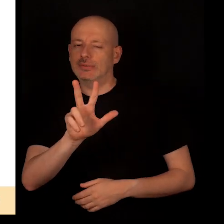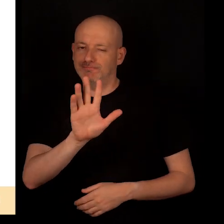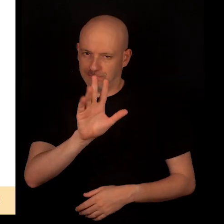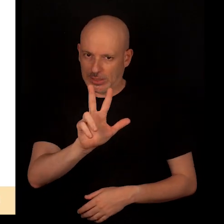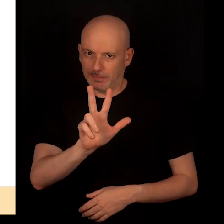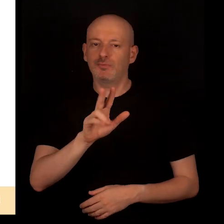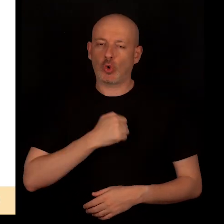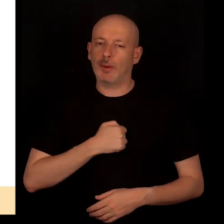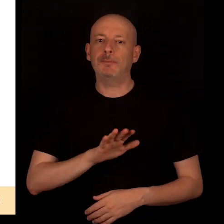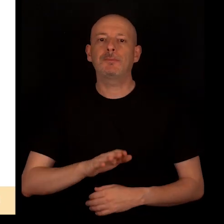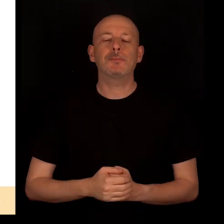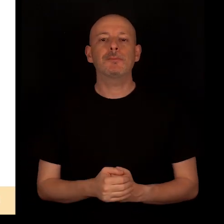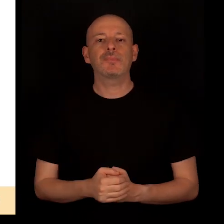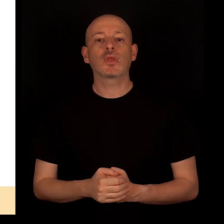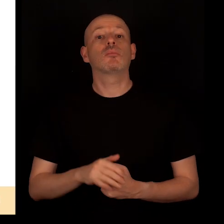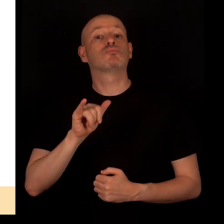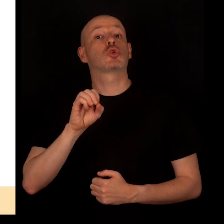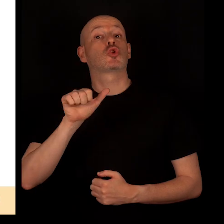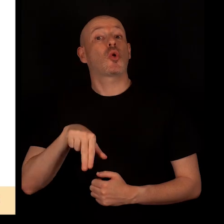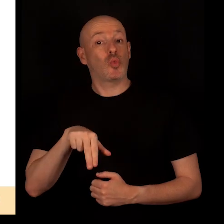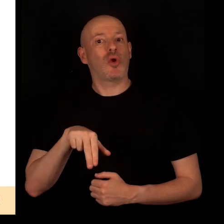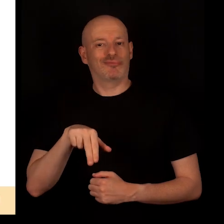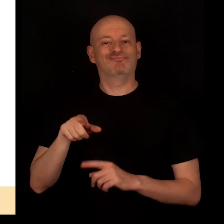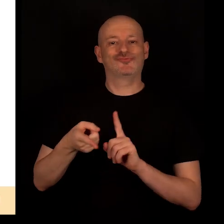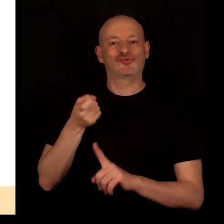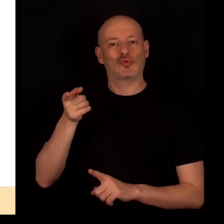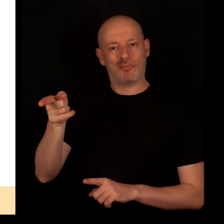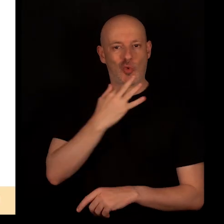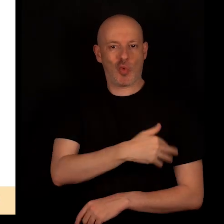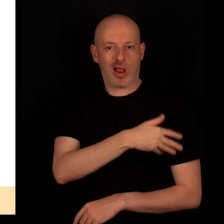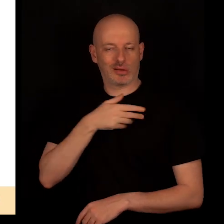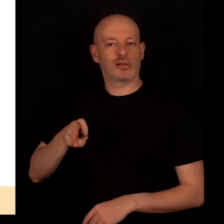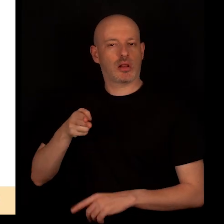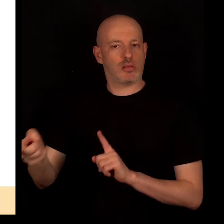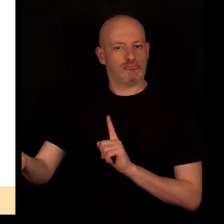Actually in fact it's three. Sorry. We have Yoan, travelling by train from Croatia,